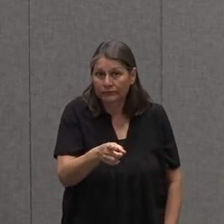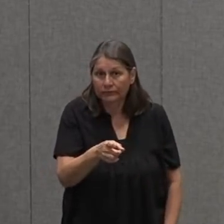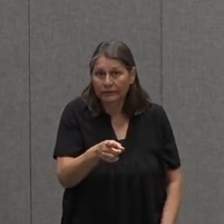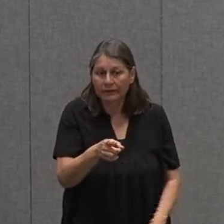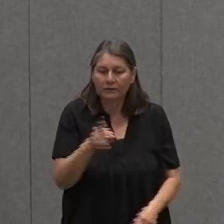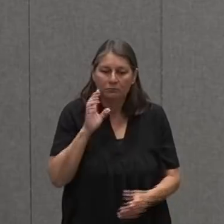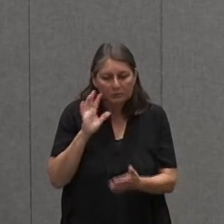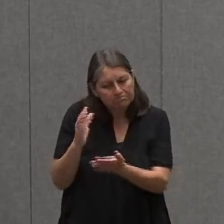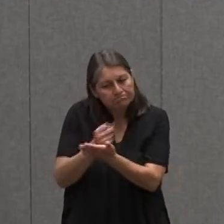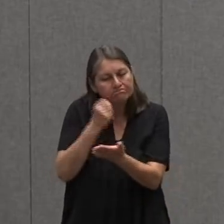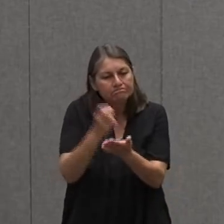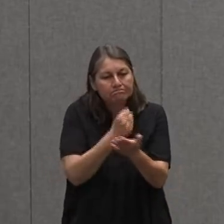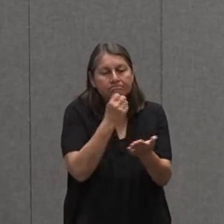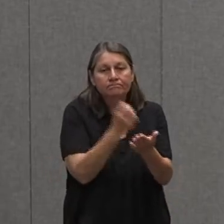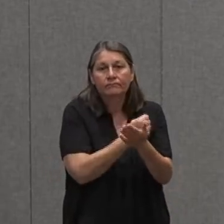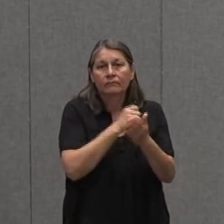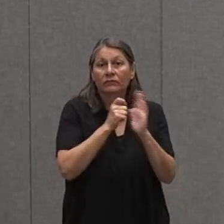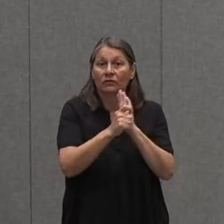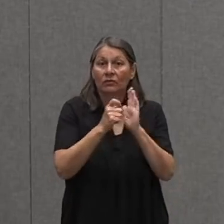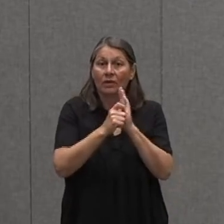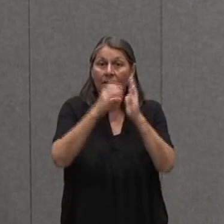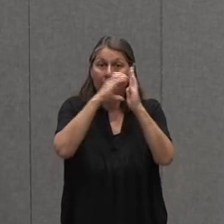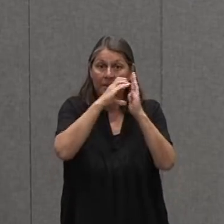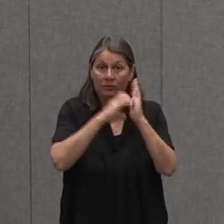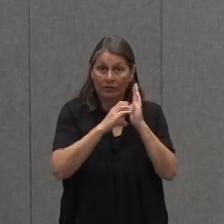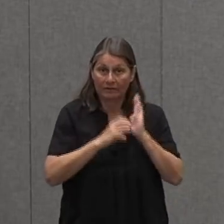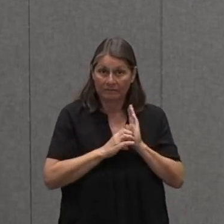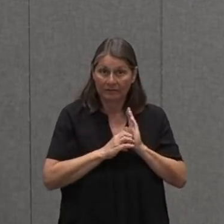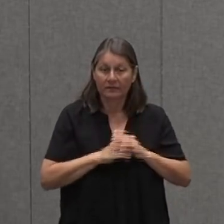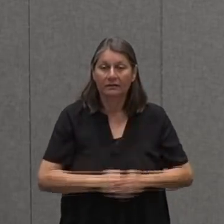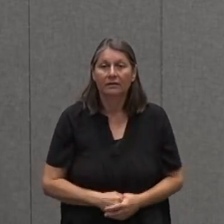So, let's go back to thinking about how to select those.